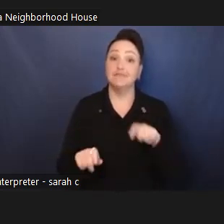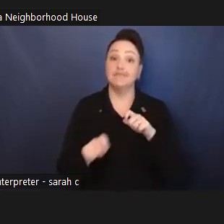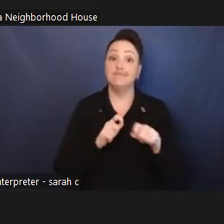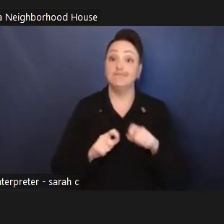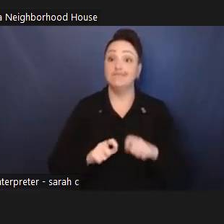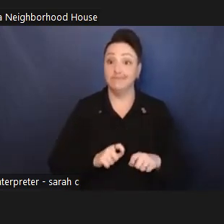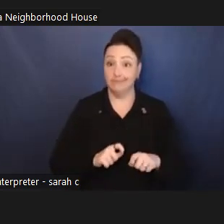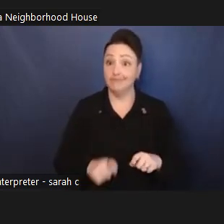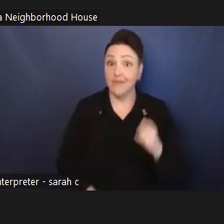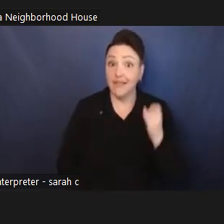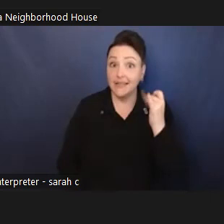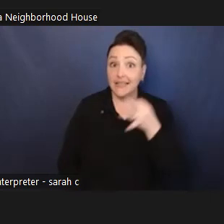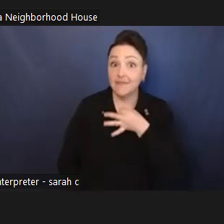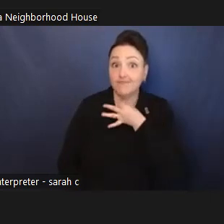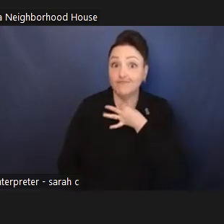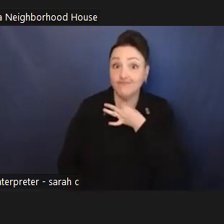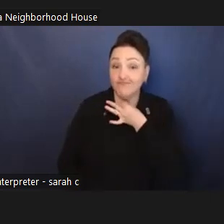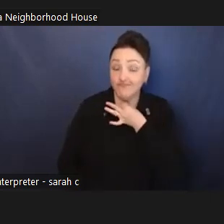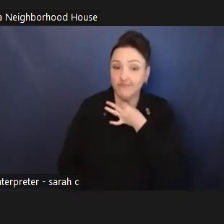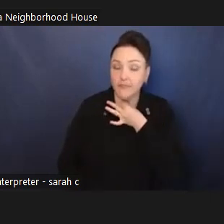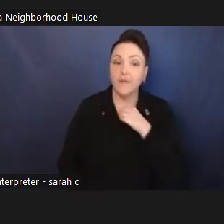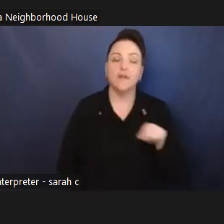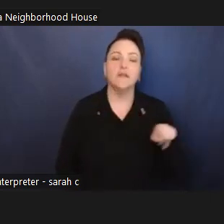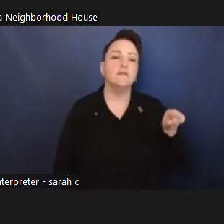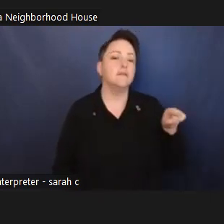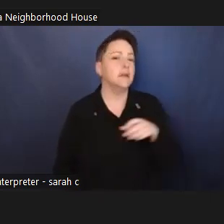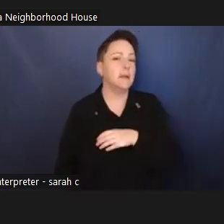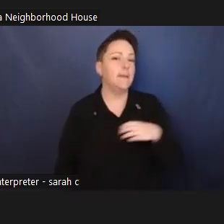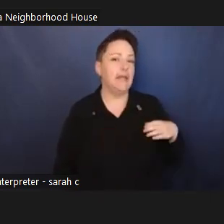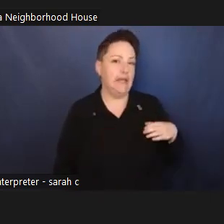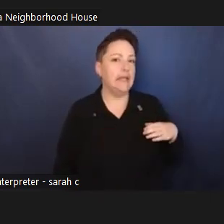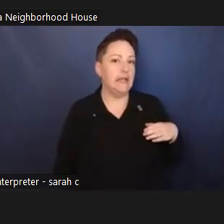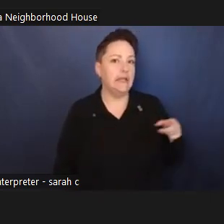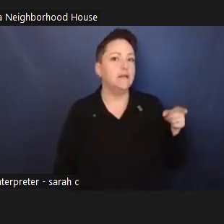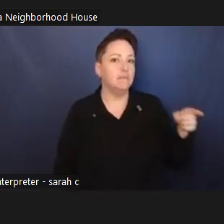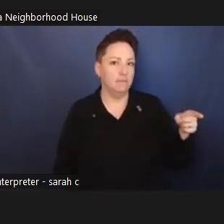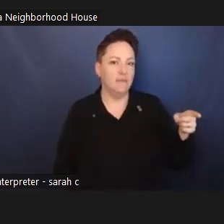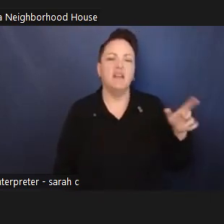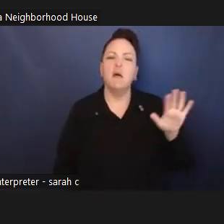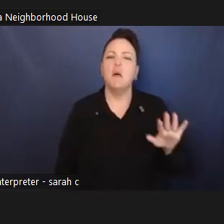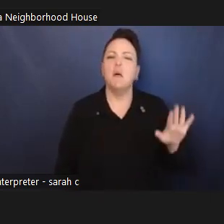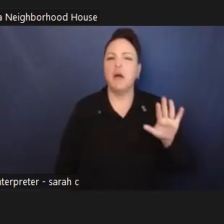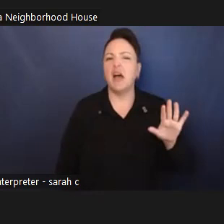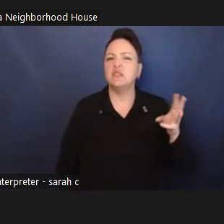committee. Couple had to drop off so would love to add some people. Would love to talk off line about